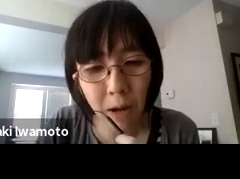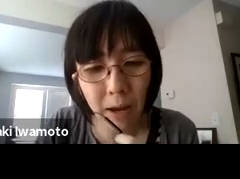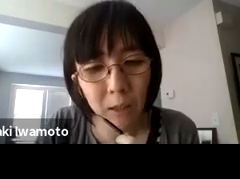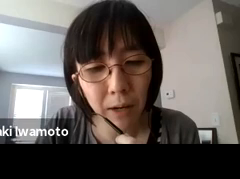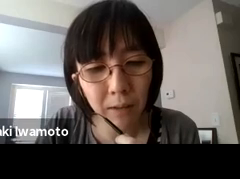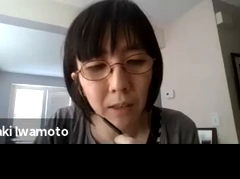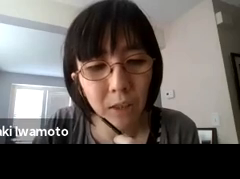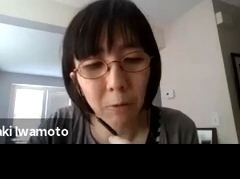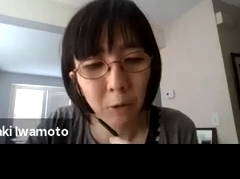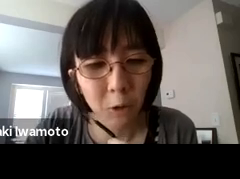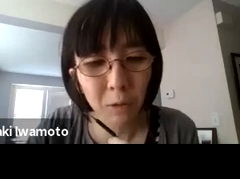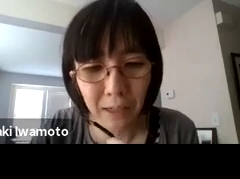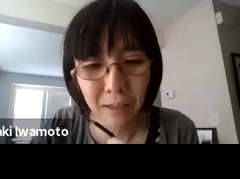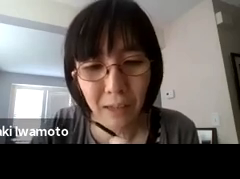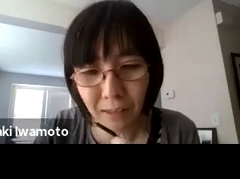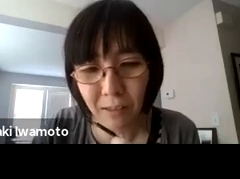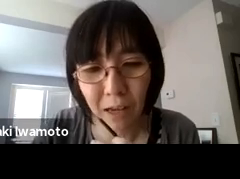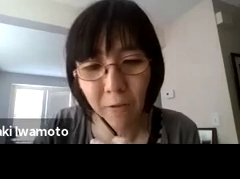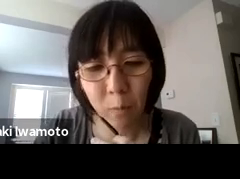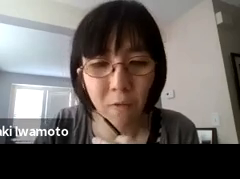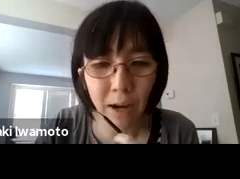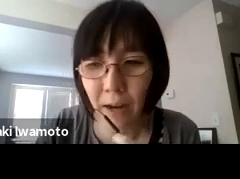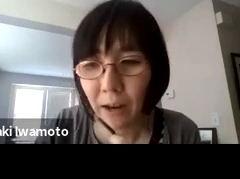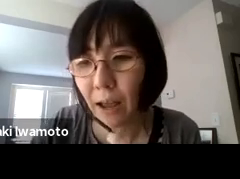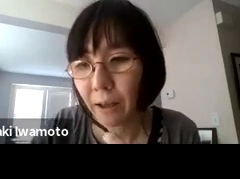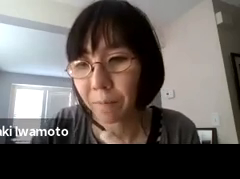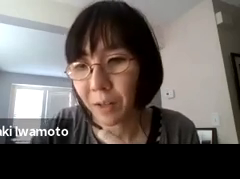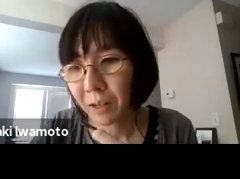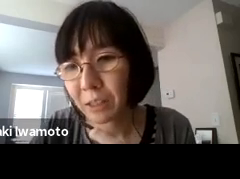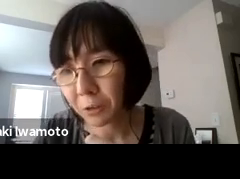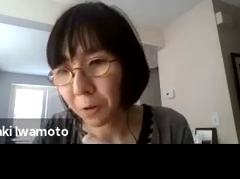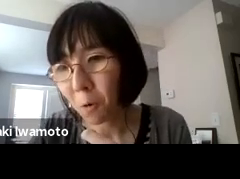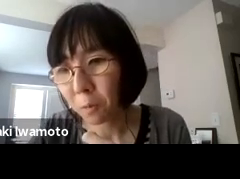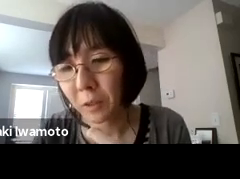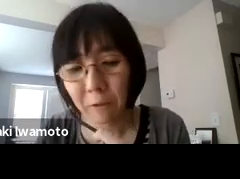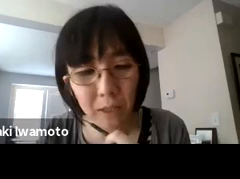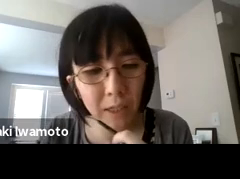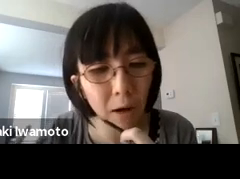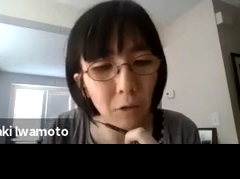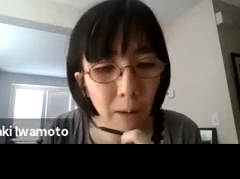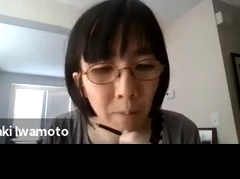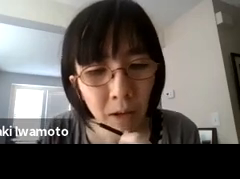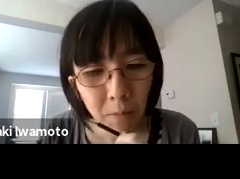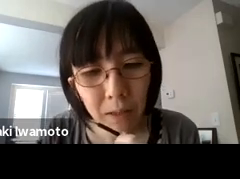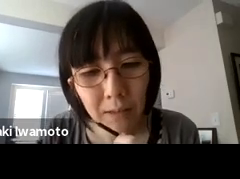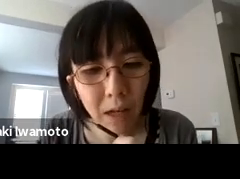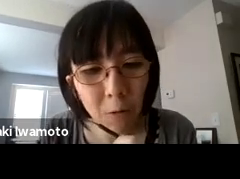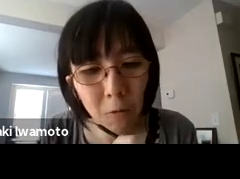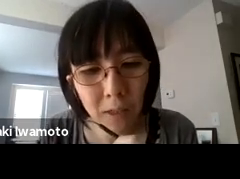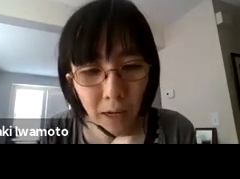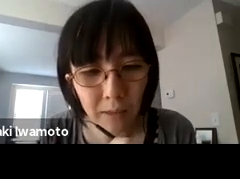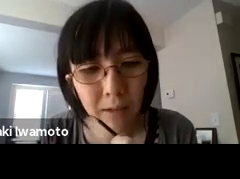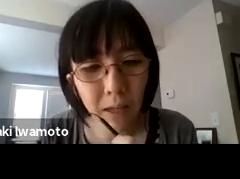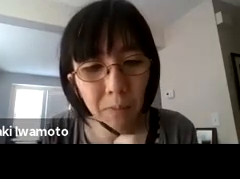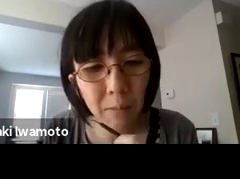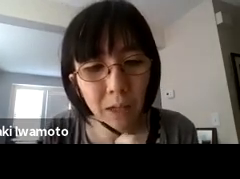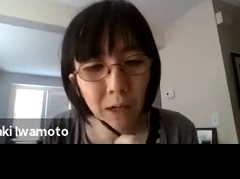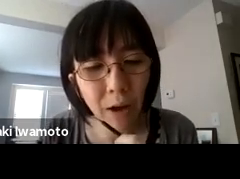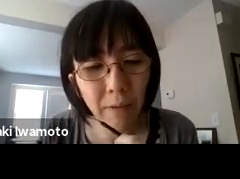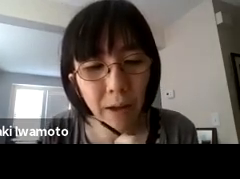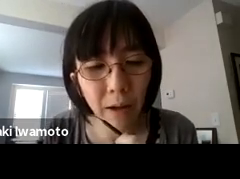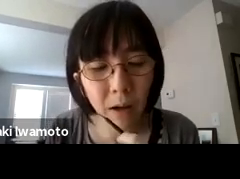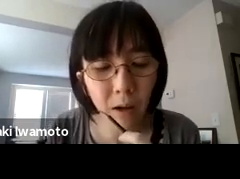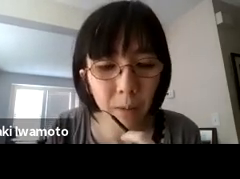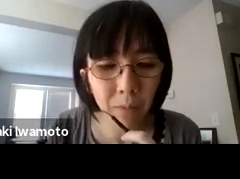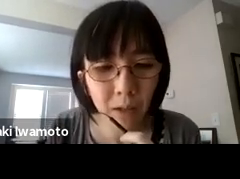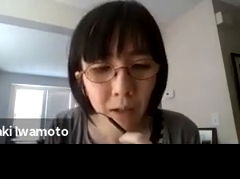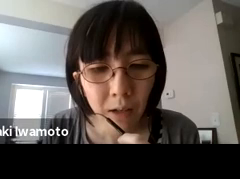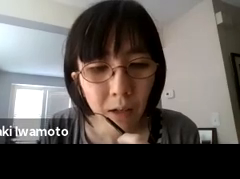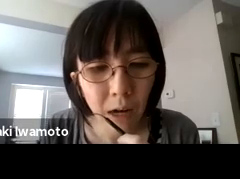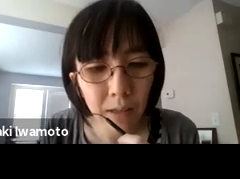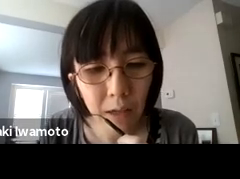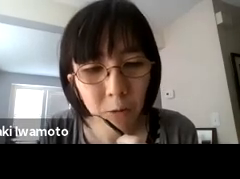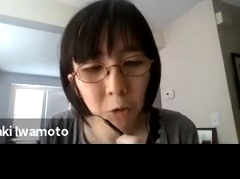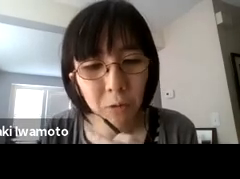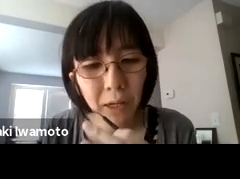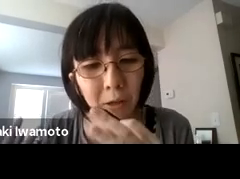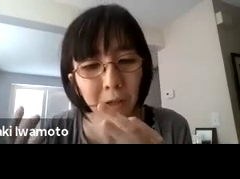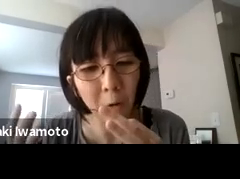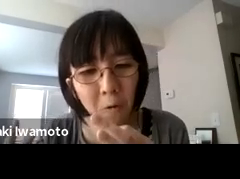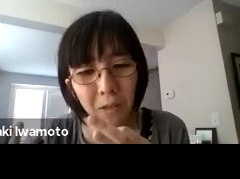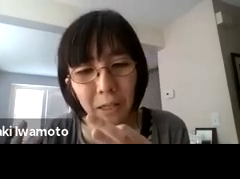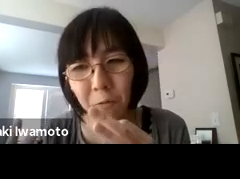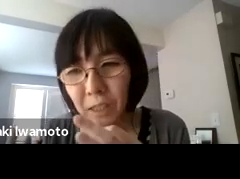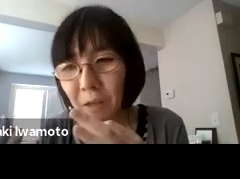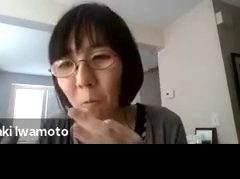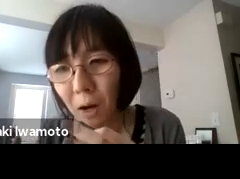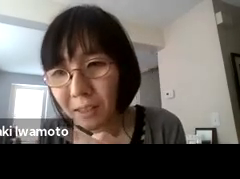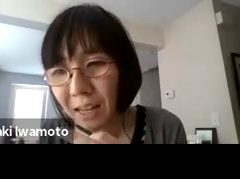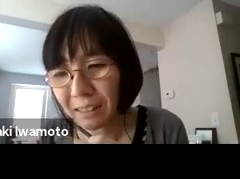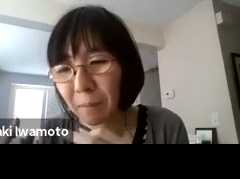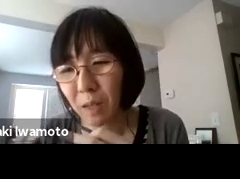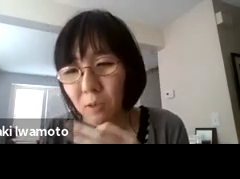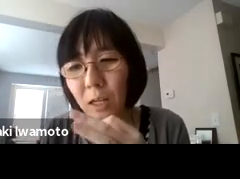Yeah of course like we might expect that the child sort of like, does the thing we provide it. And, you know, hopefully reach the outcome. But that's not always the case and then sometimes I find that adults sort of like want their own like wishes and once,